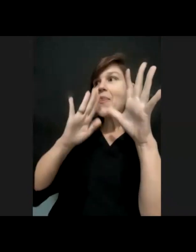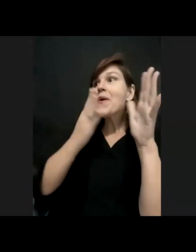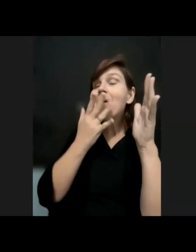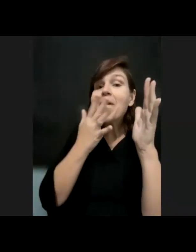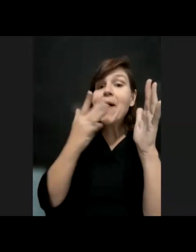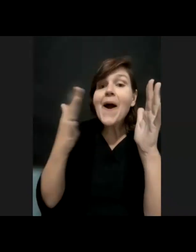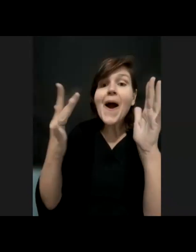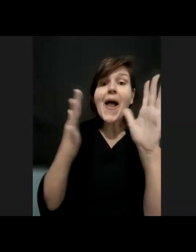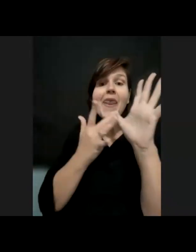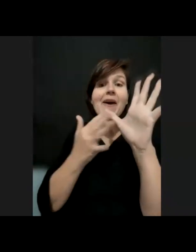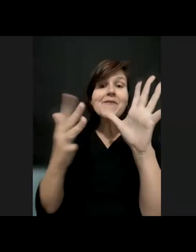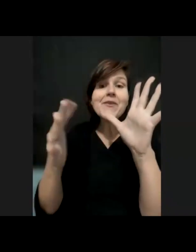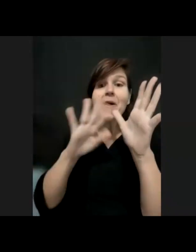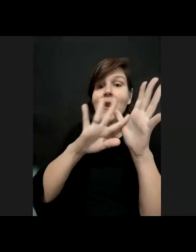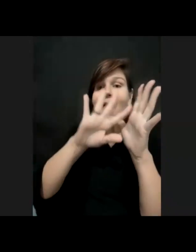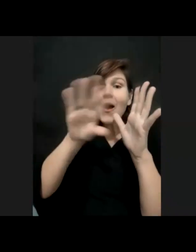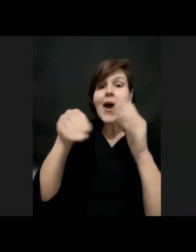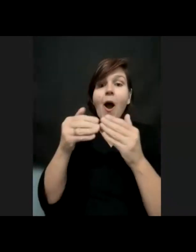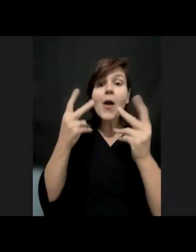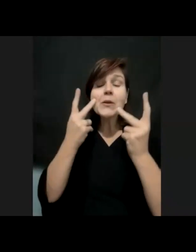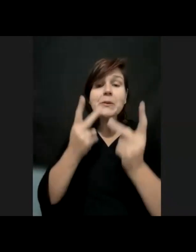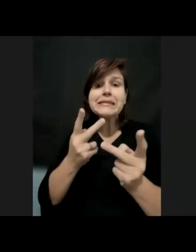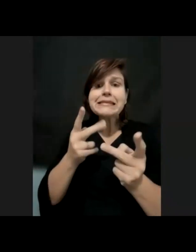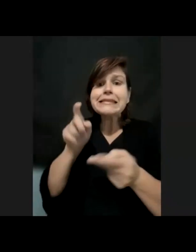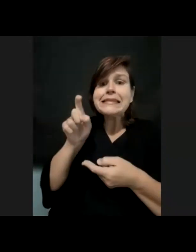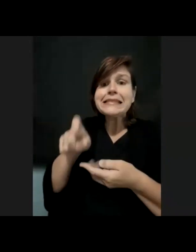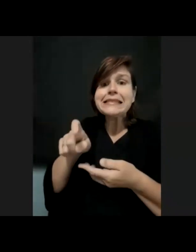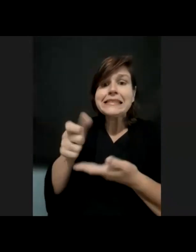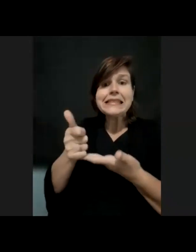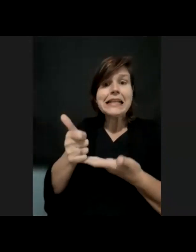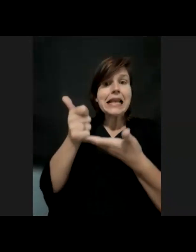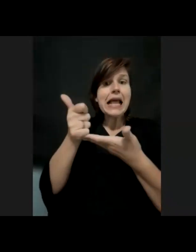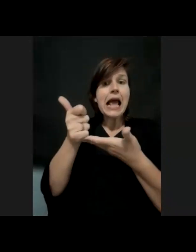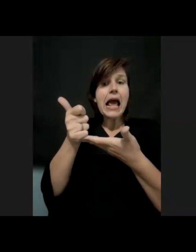But someone needs to help him bring those socks to the ground,